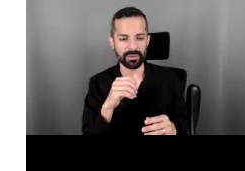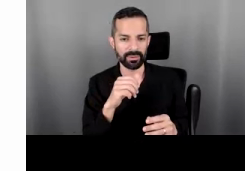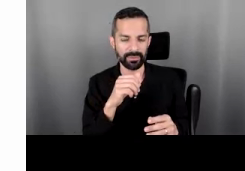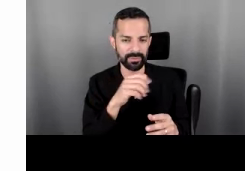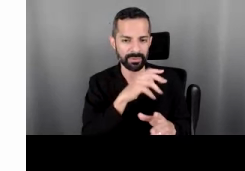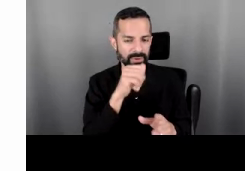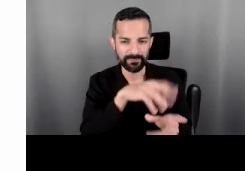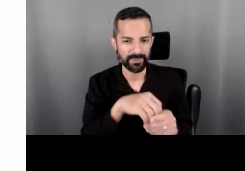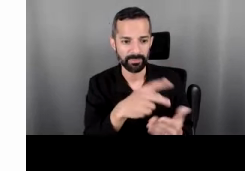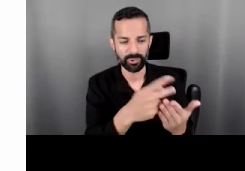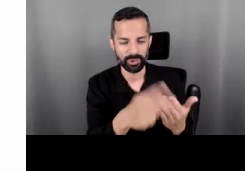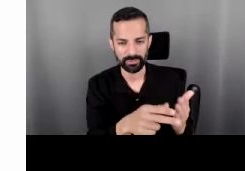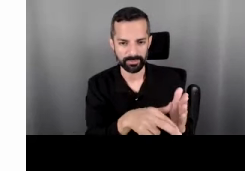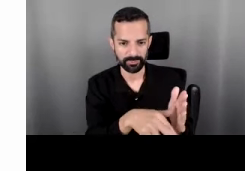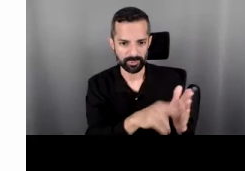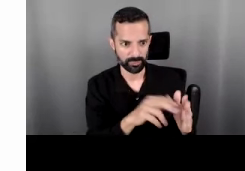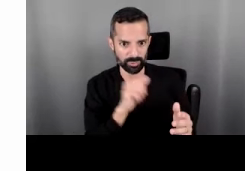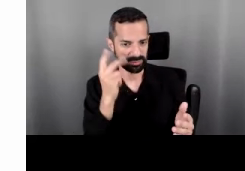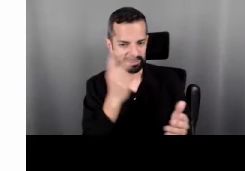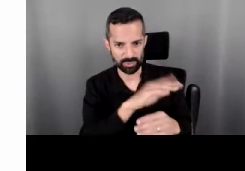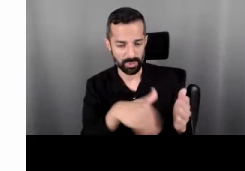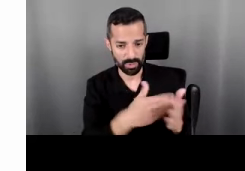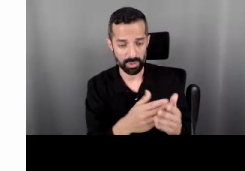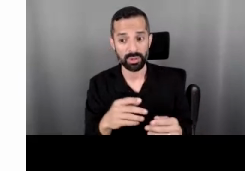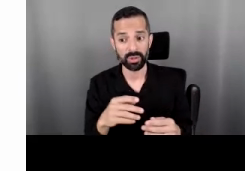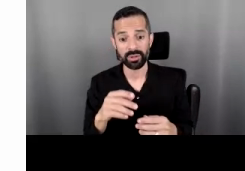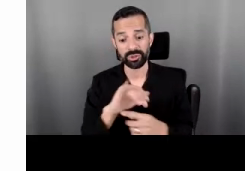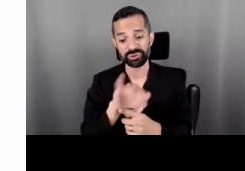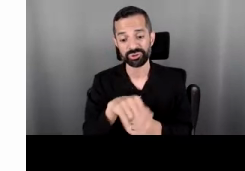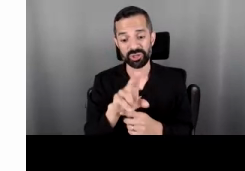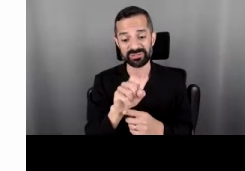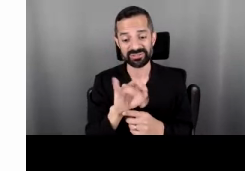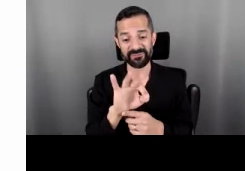So the justification request, the justification